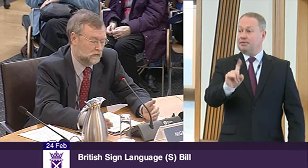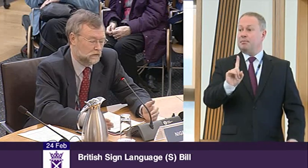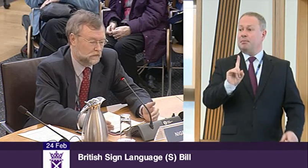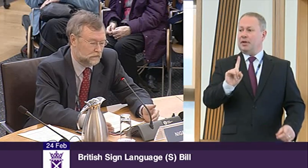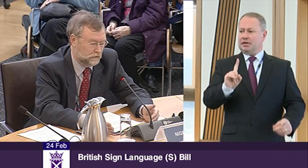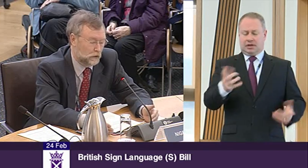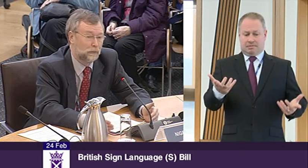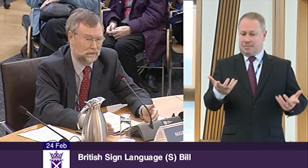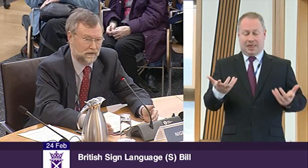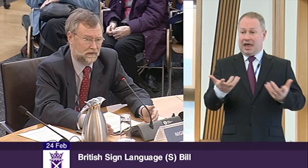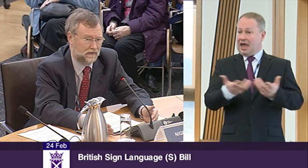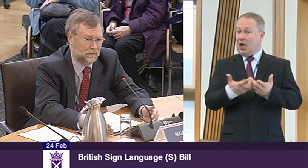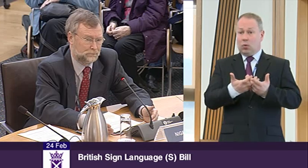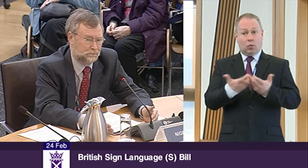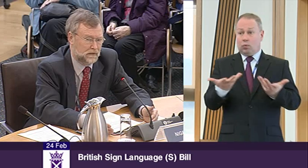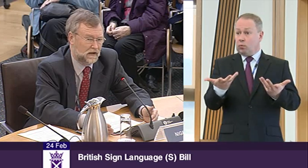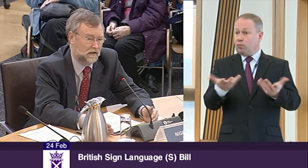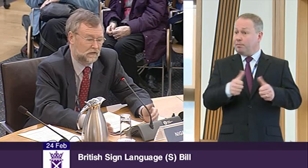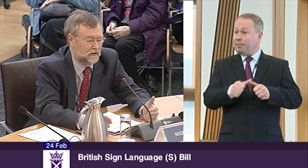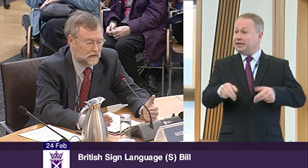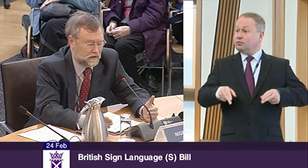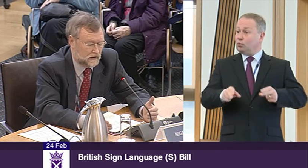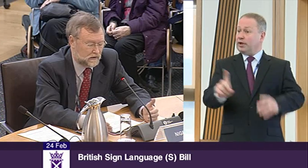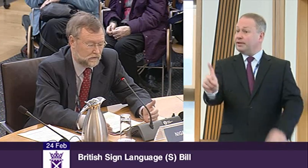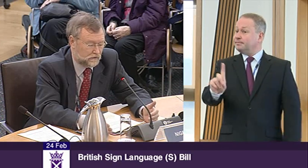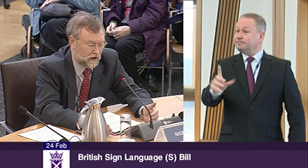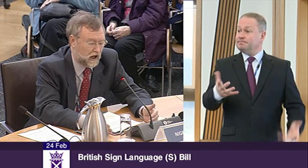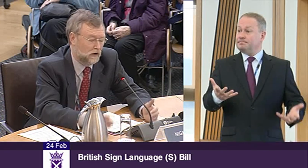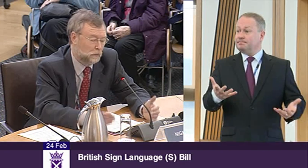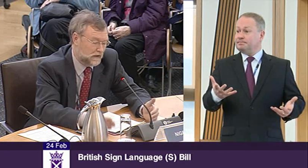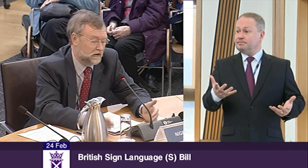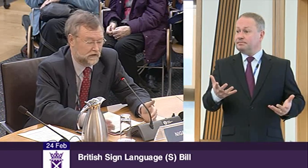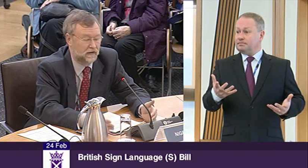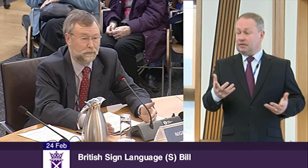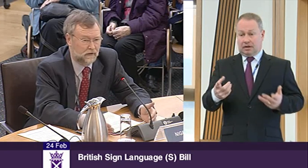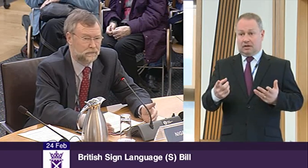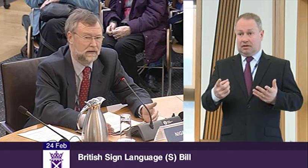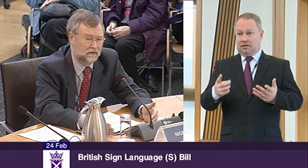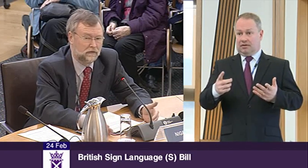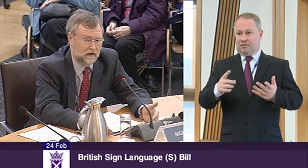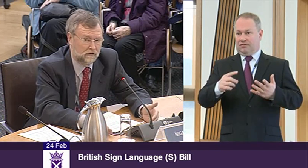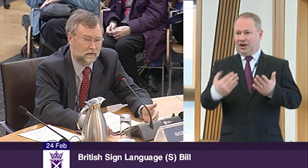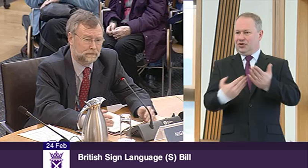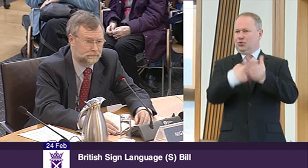is how we go about that. There are ways other than primary legislation.